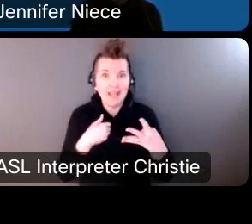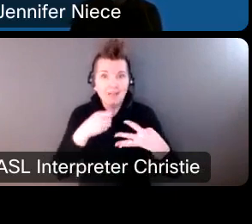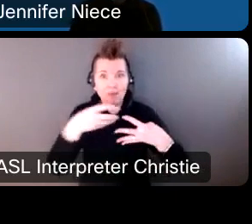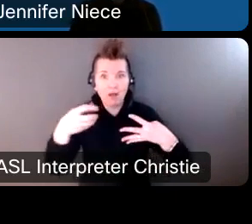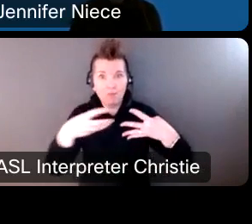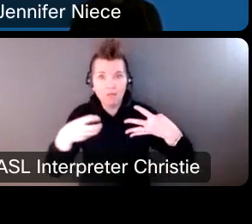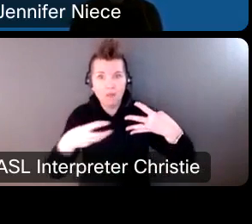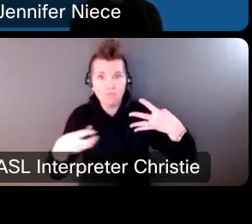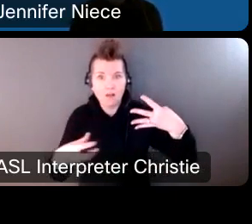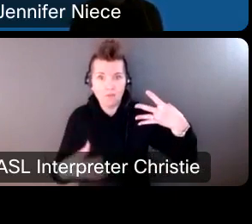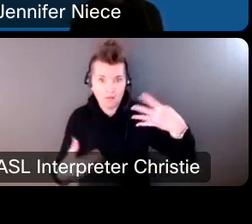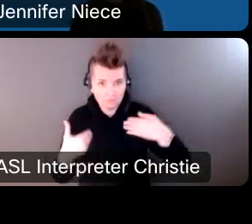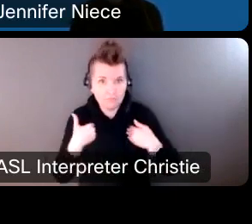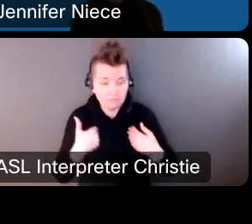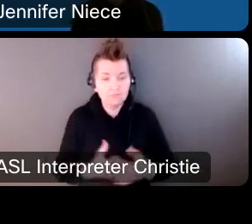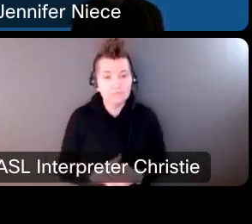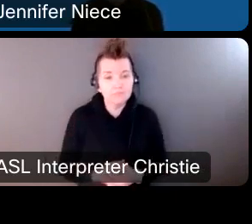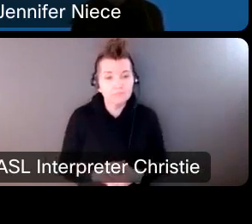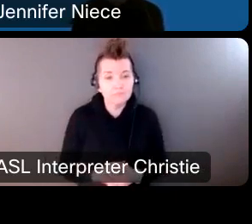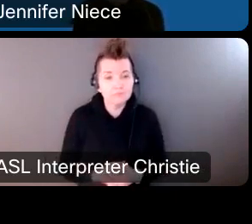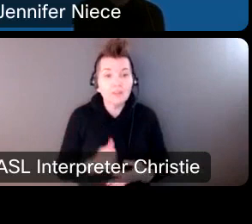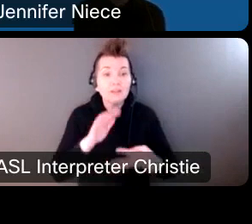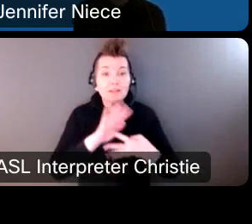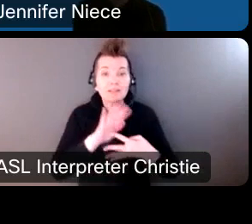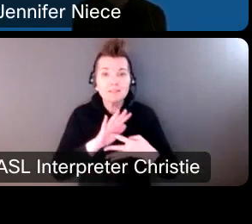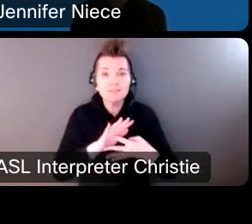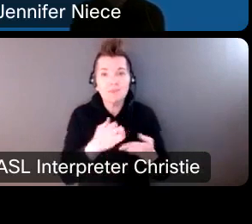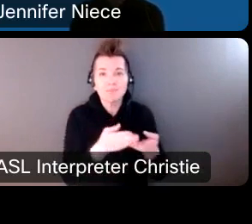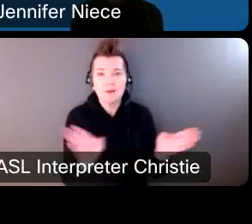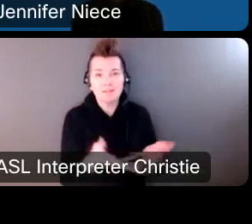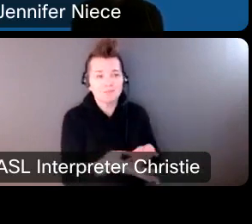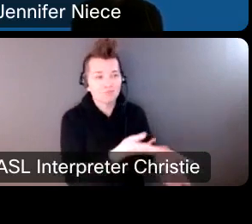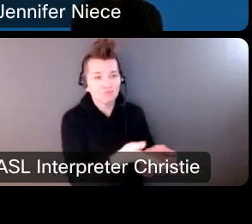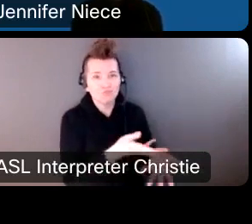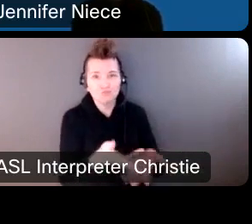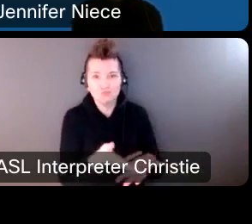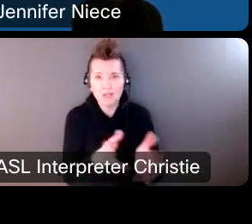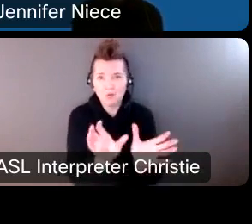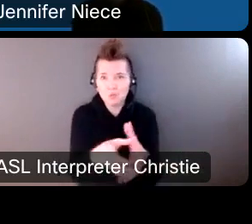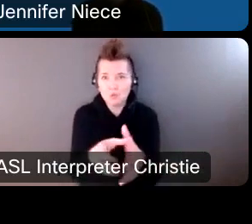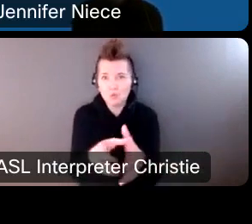The first was engagement with the public and key interest groups to understand the problem